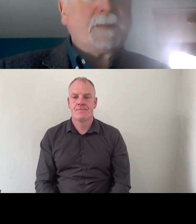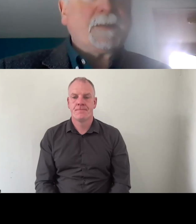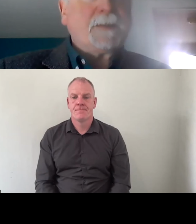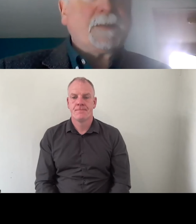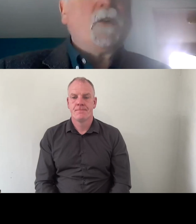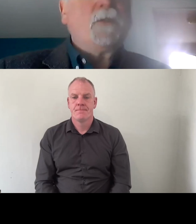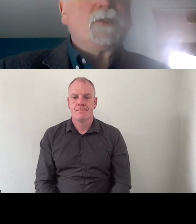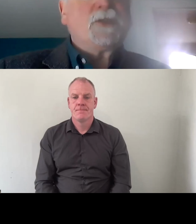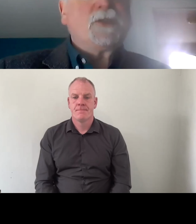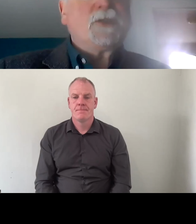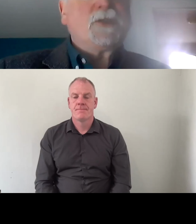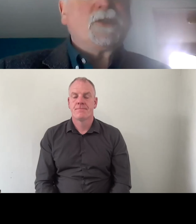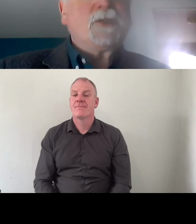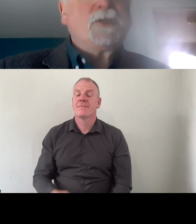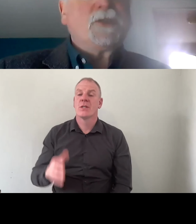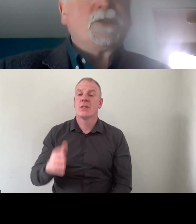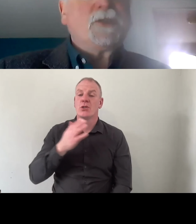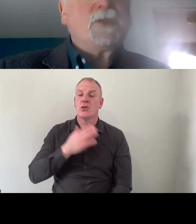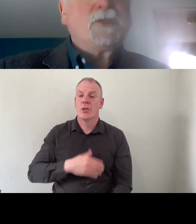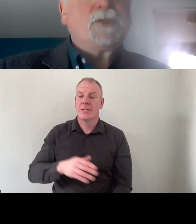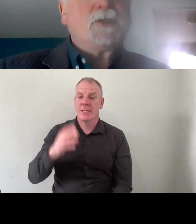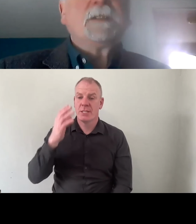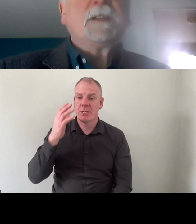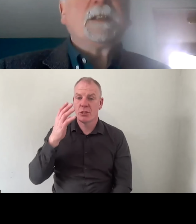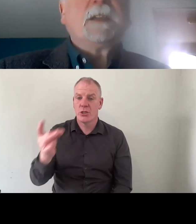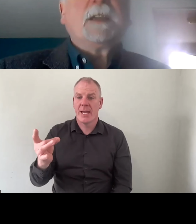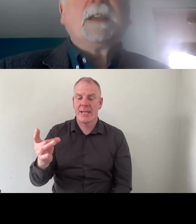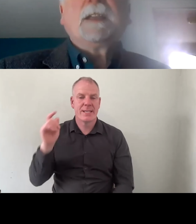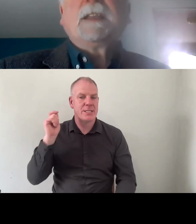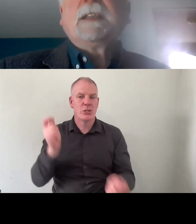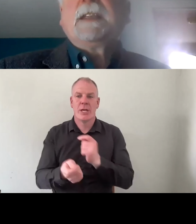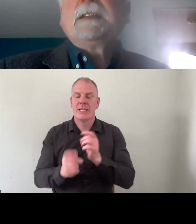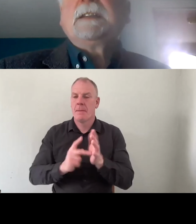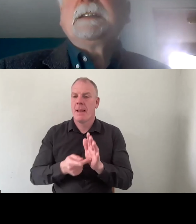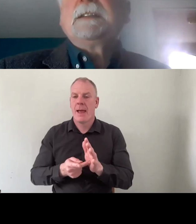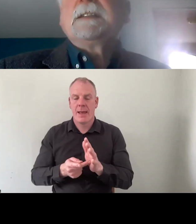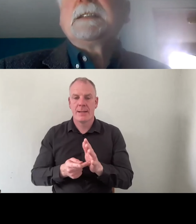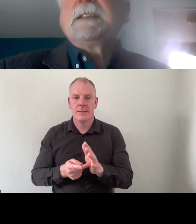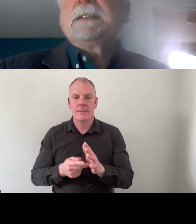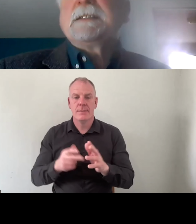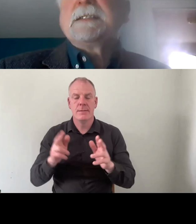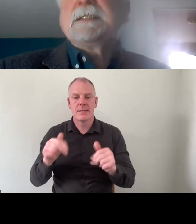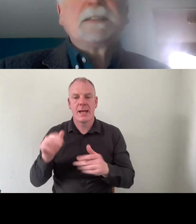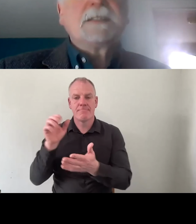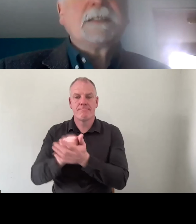Actually, Ger, if I can just change plan — thank you for the intro — if I can change plans slightly, I just noticed that a couple of the slides that I'd planned to use